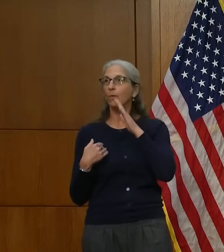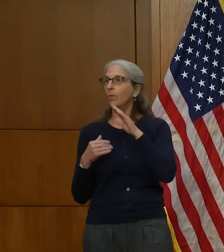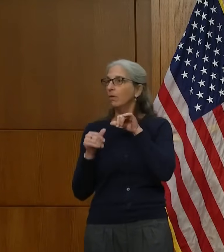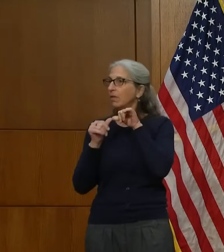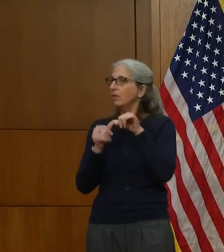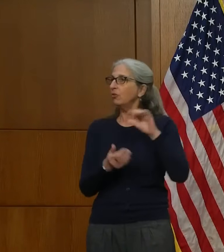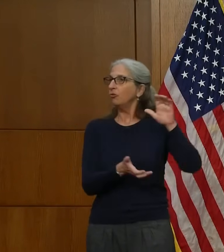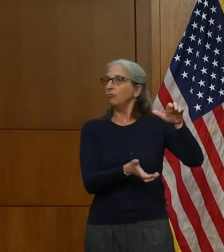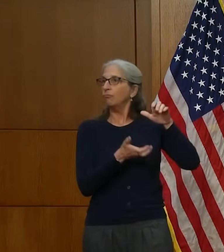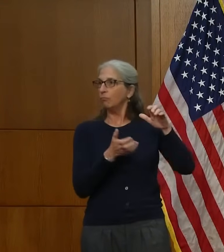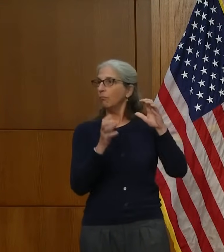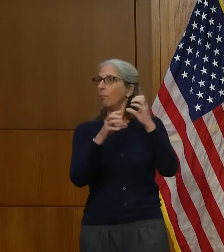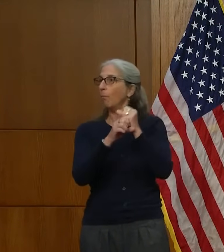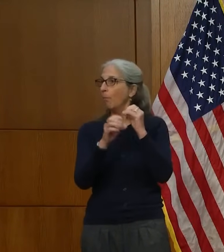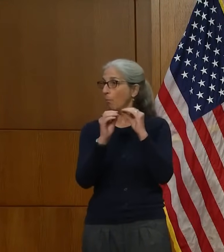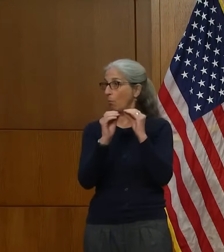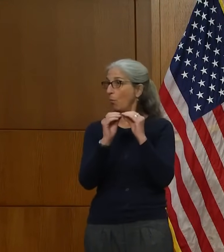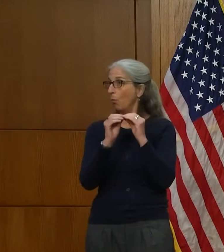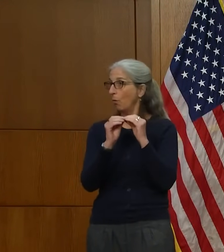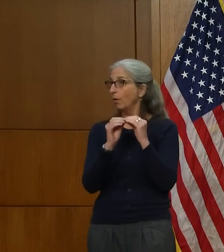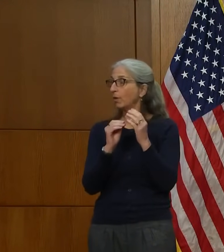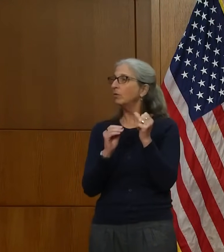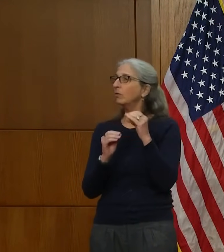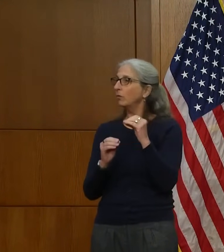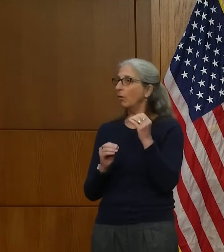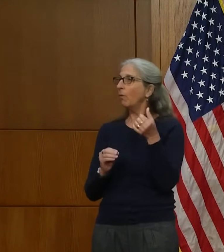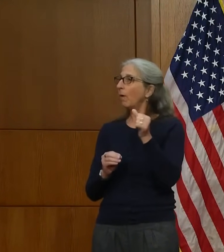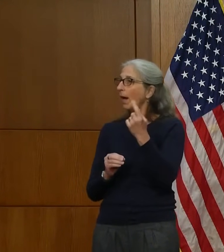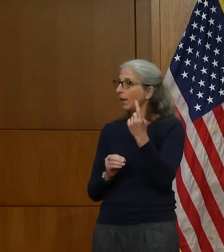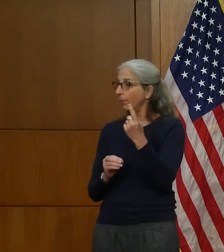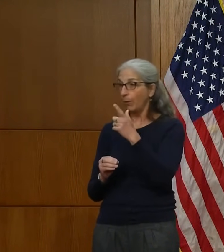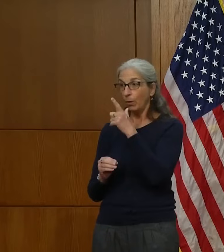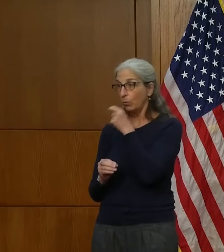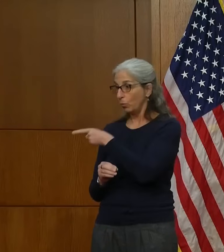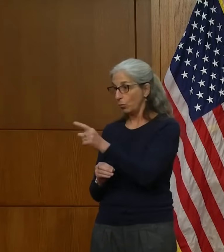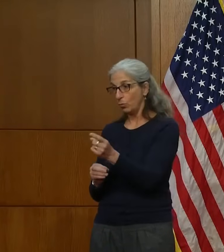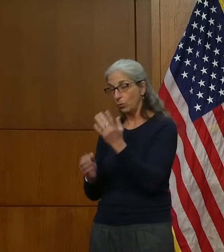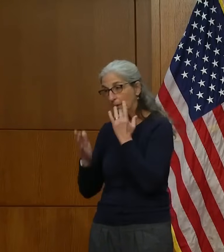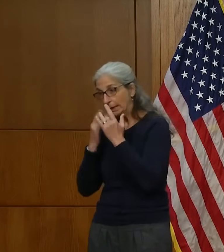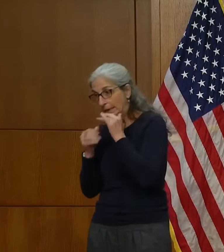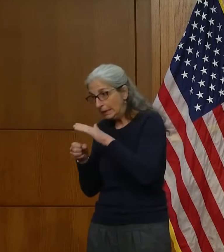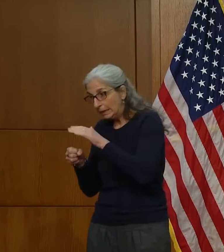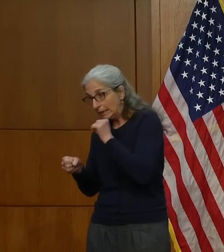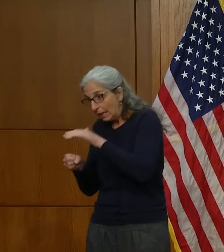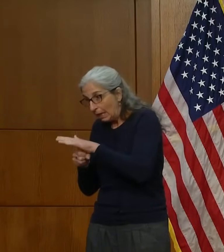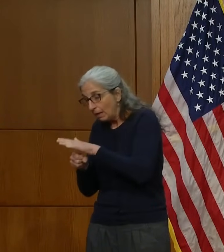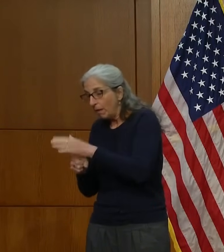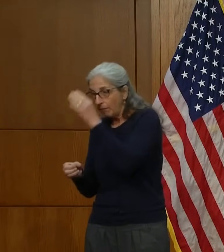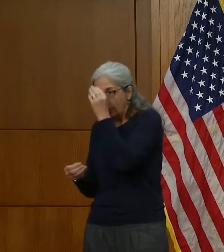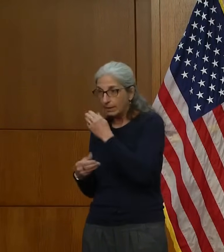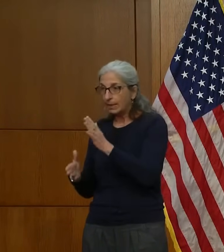IF THEY'LL LET US KNOW WE HAVE THE PPE AND IN VIRGINIA AND WILL CONTINUE TO RECEIVE NEW